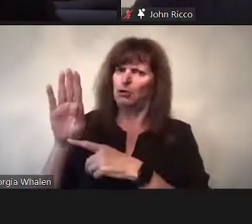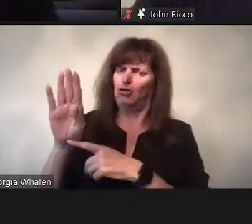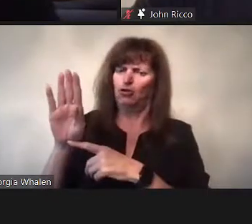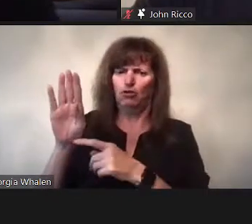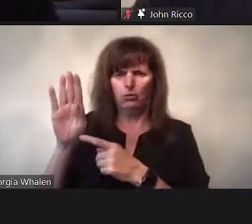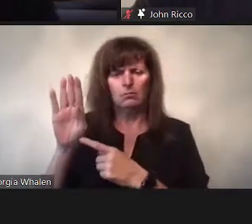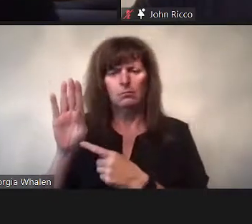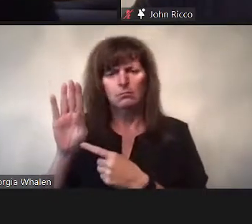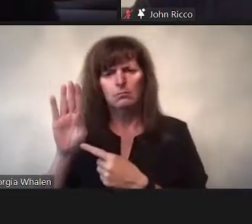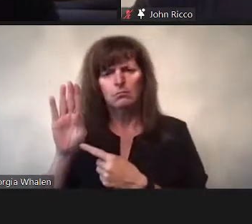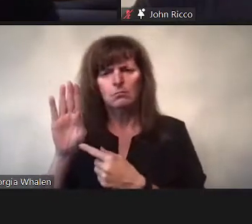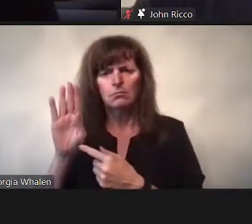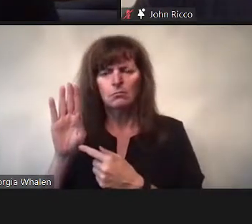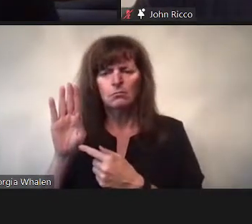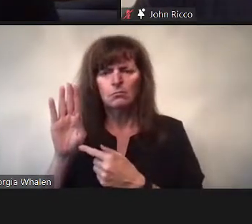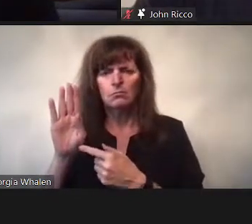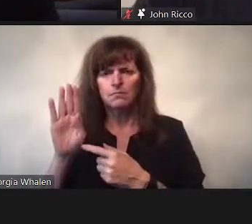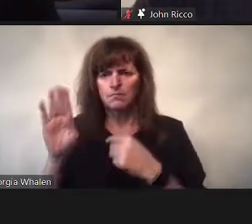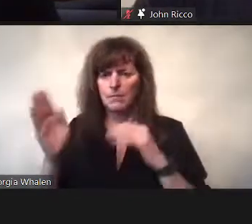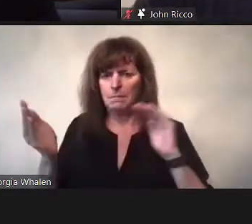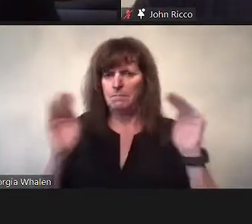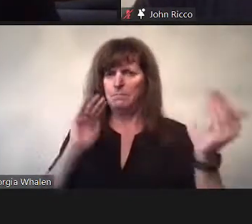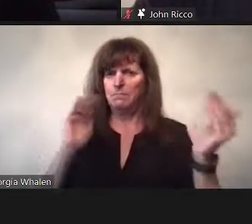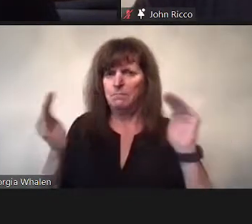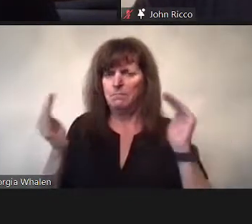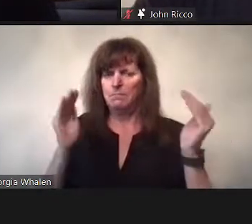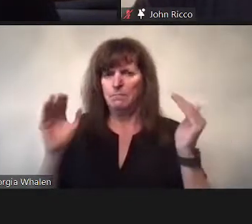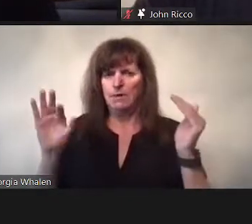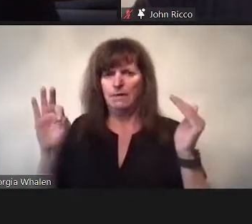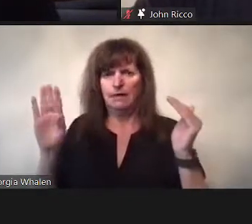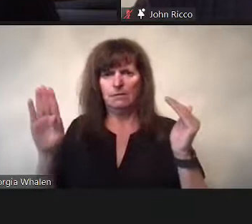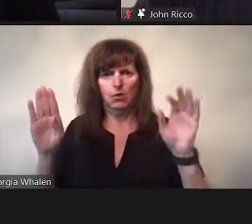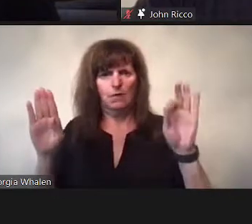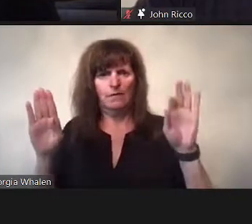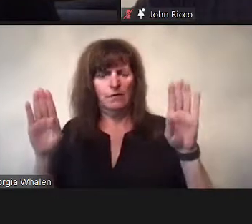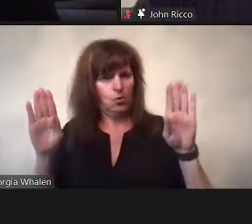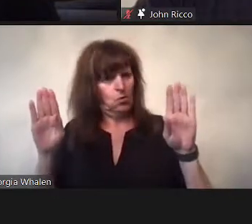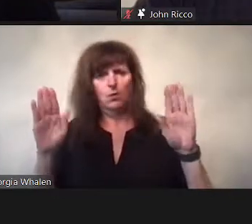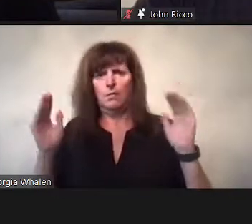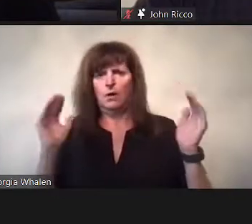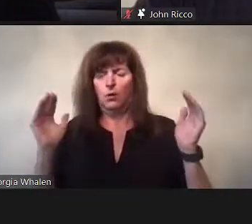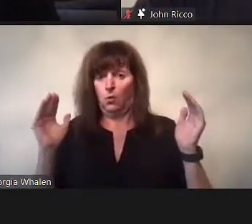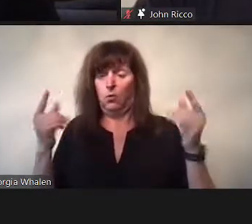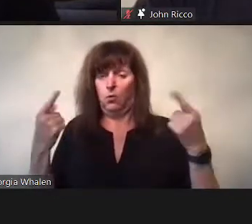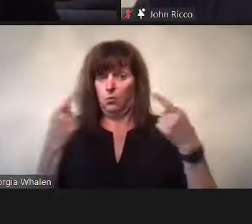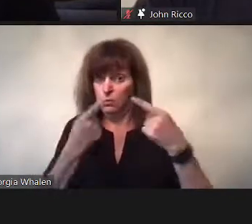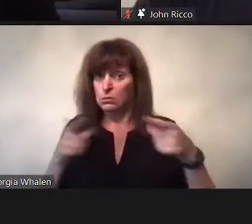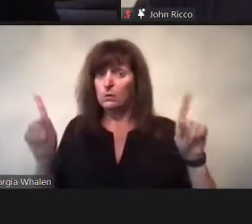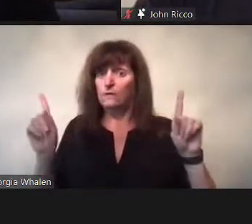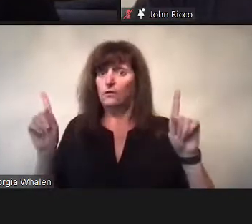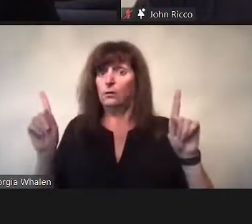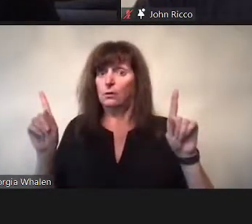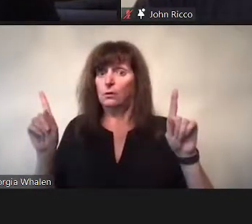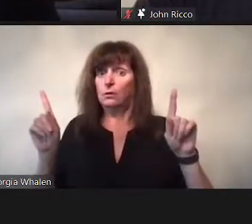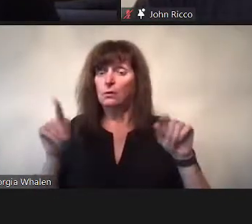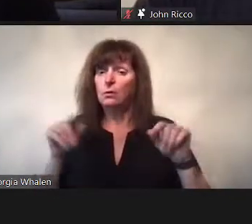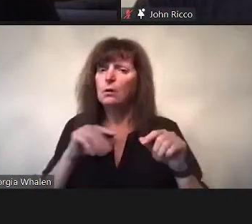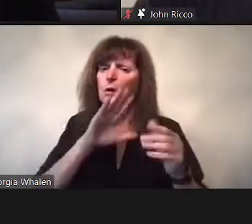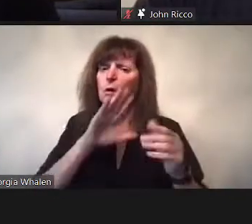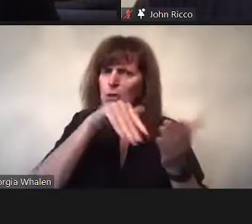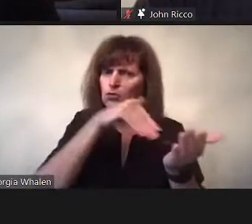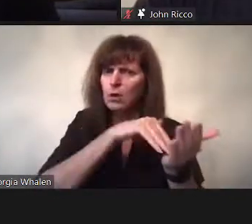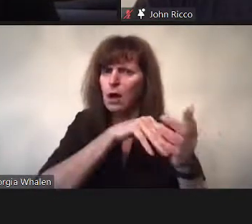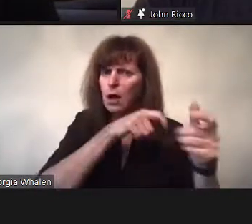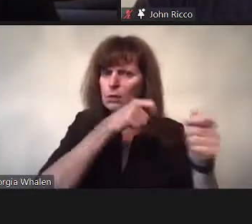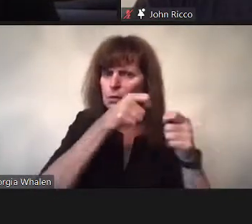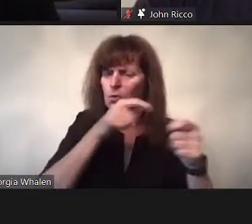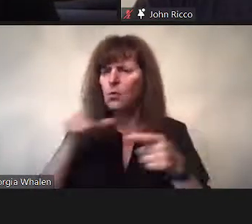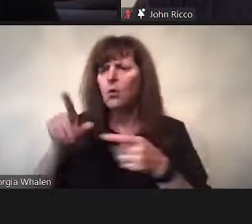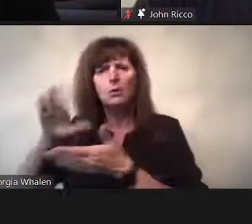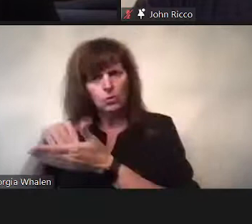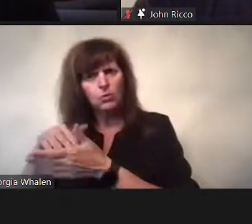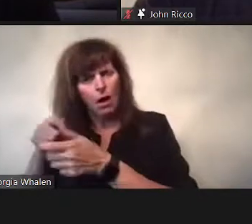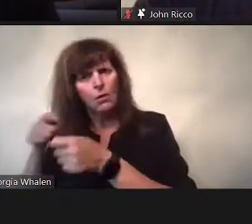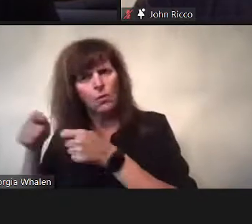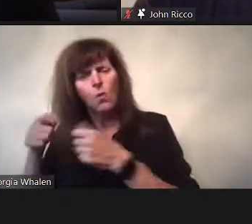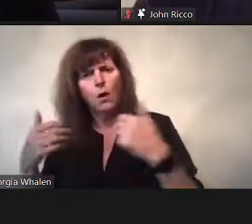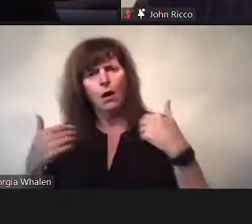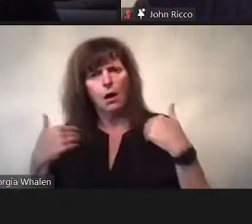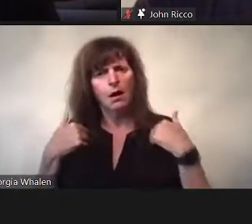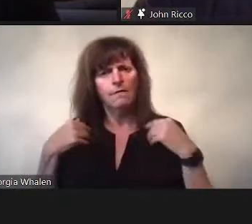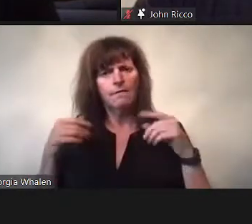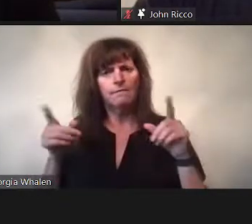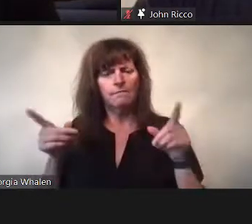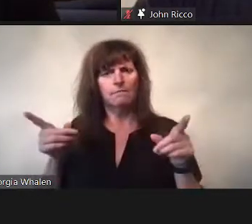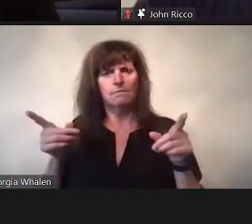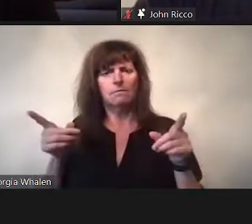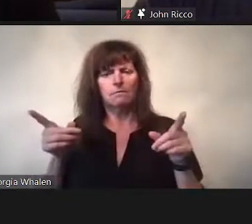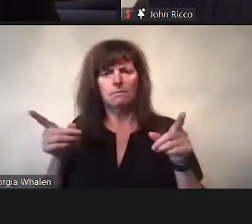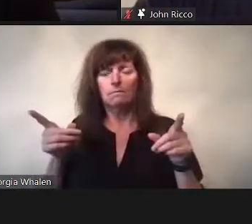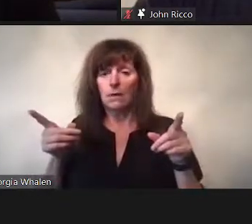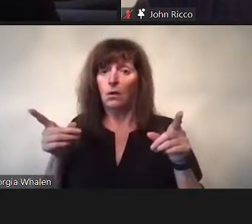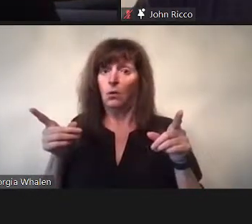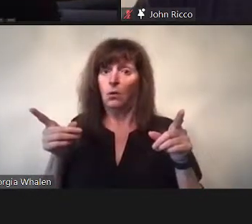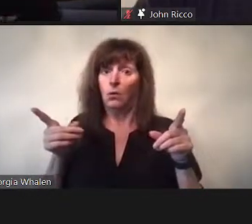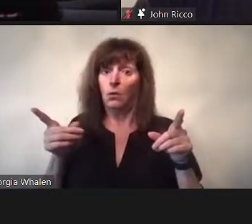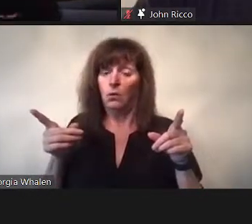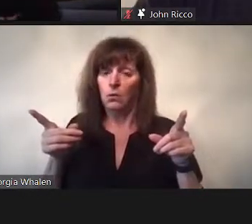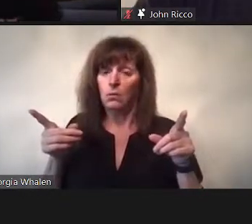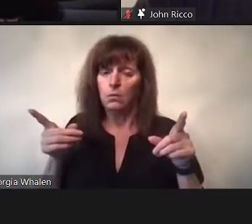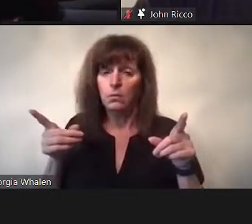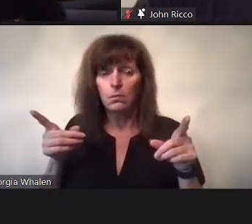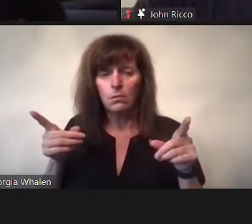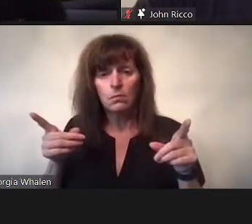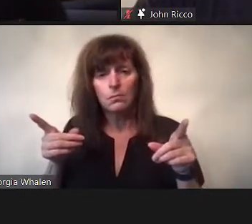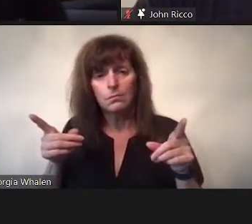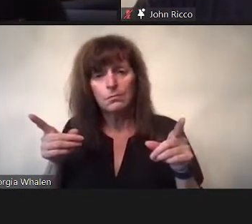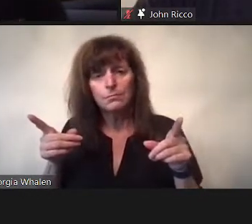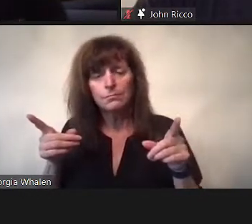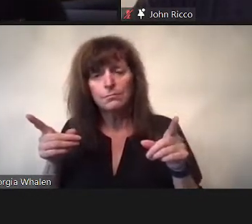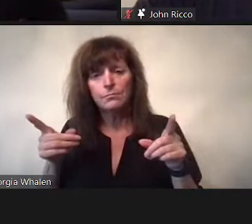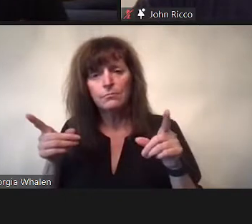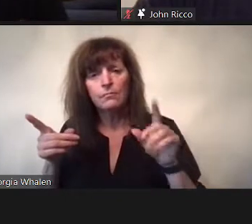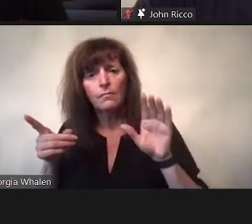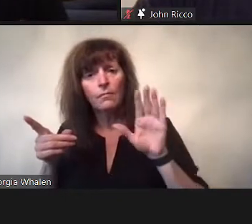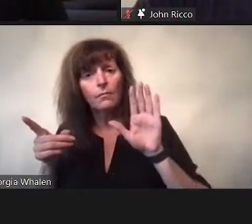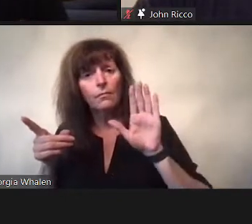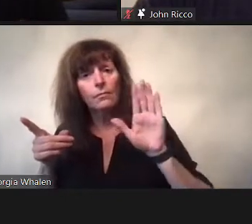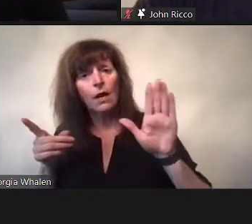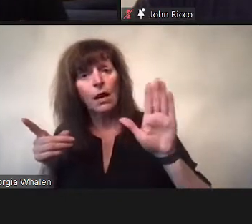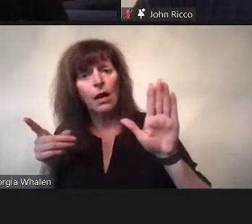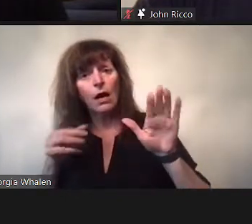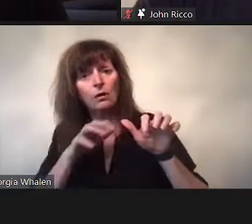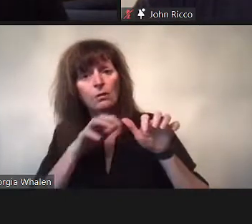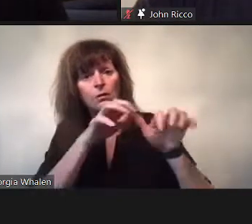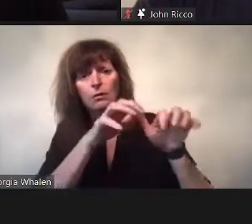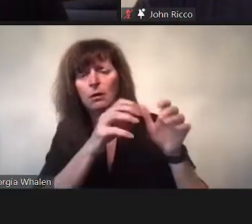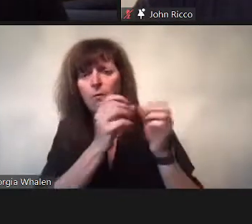but I have fantastic PhD student, Lin Sum, who just yesterday when we met who’s been educating me precisely,